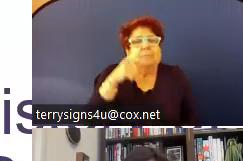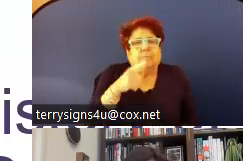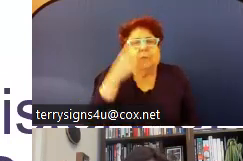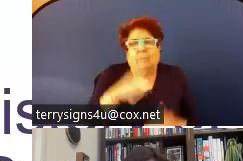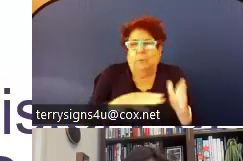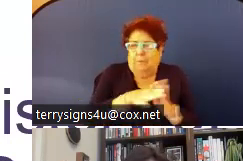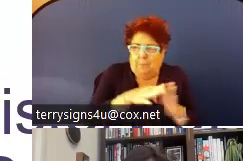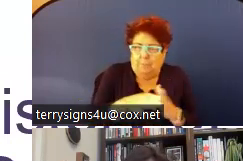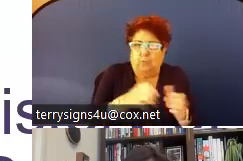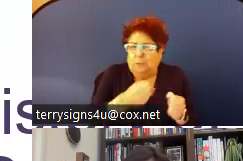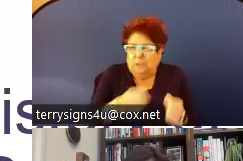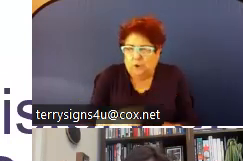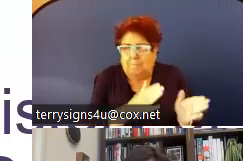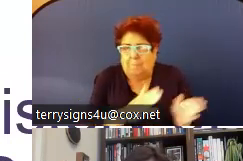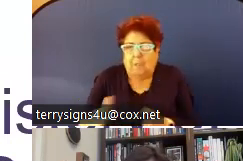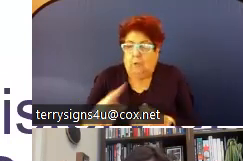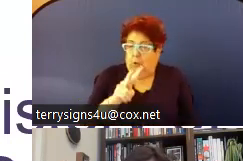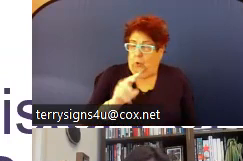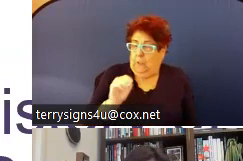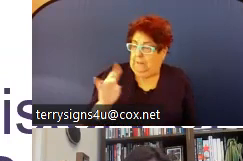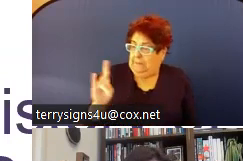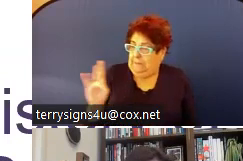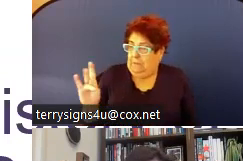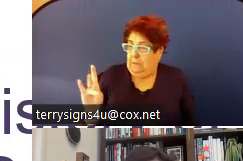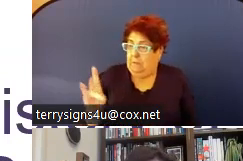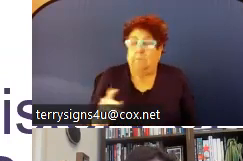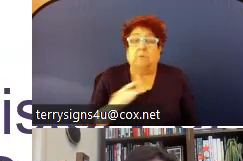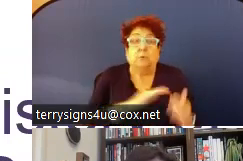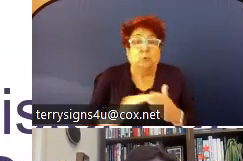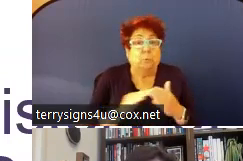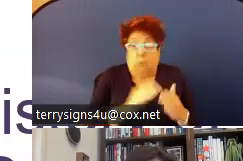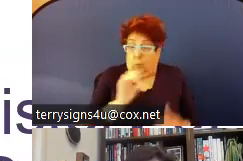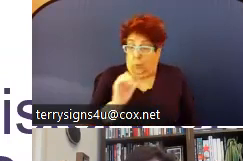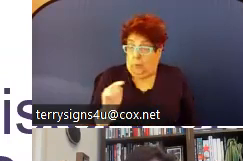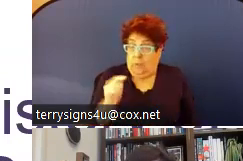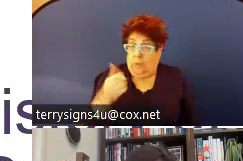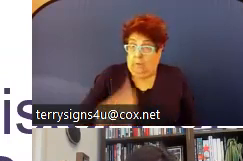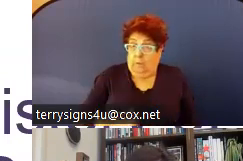2017 as a community occupational therapist, I was working with older adults in their homes